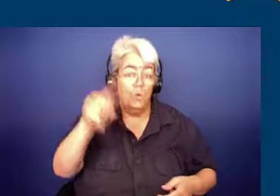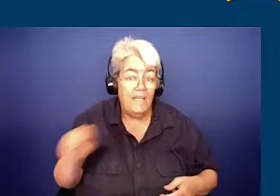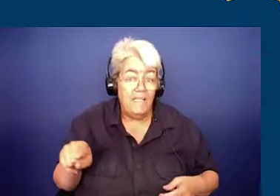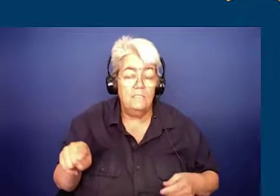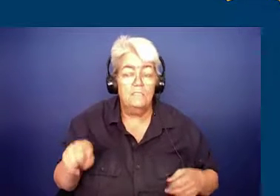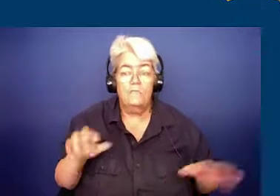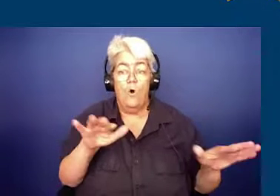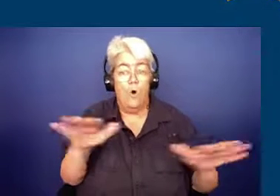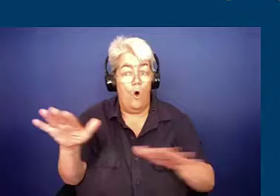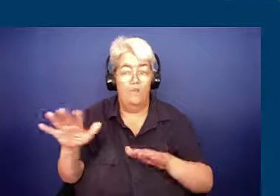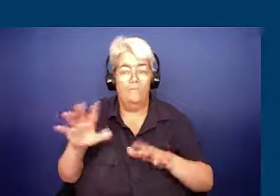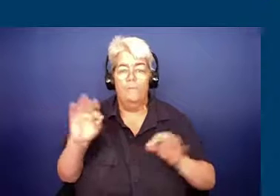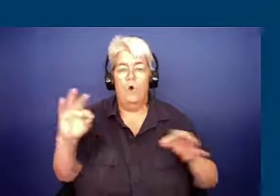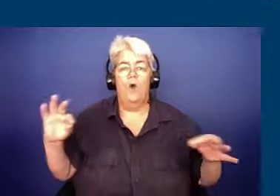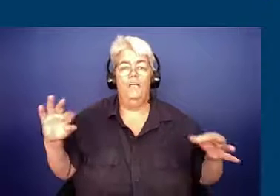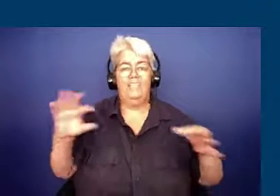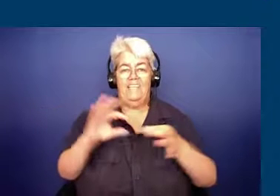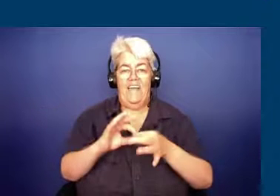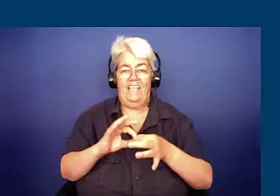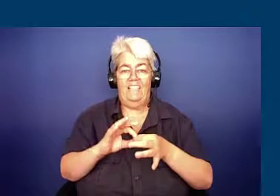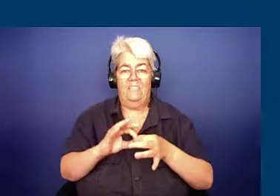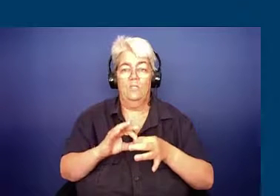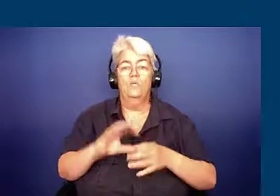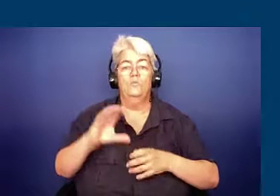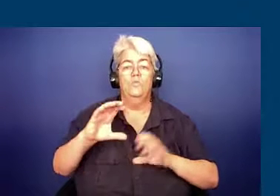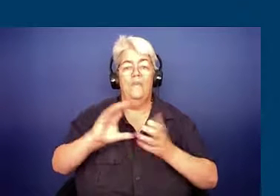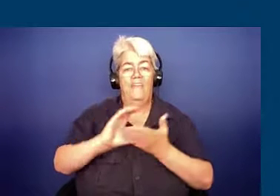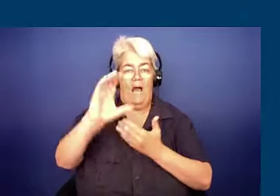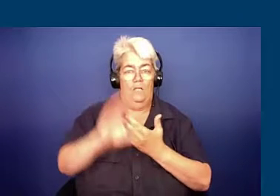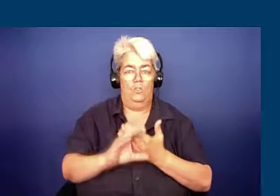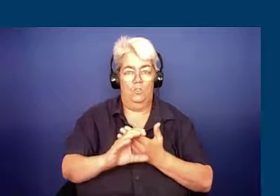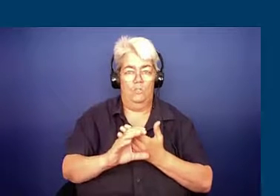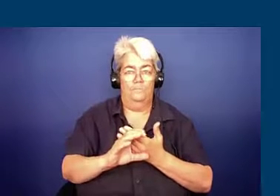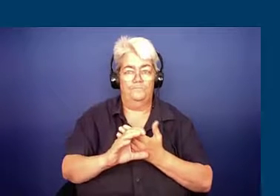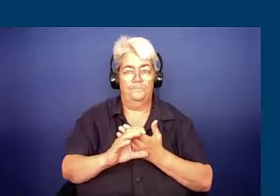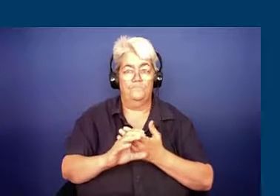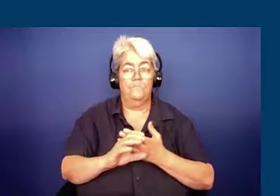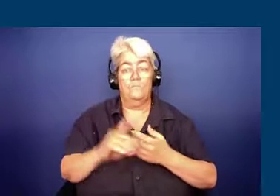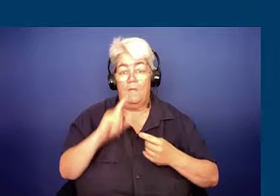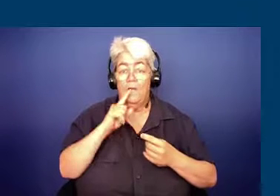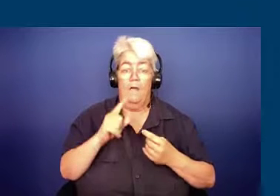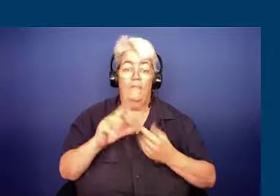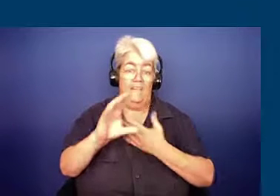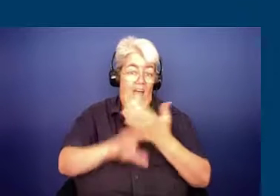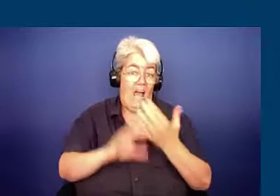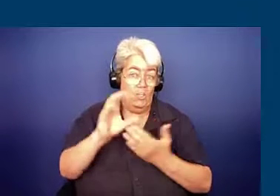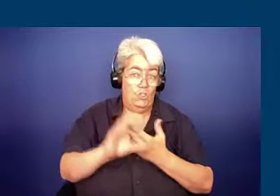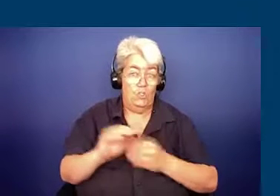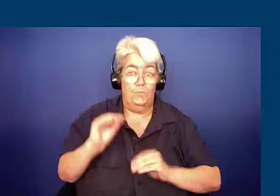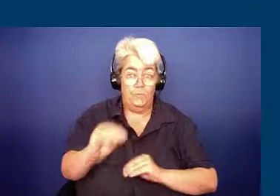connected to the course calendar and vice versa. So if you add an assignment in your course